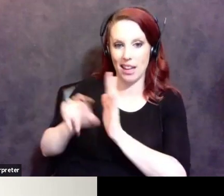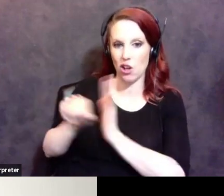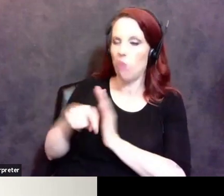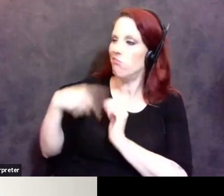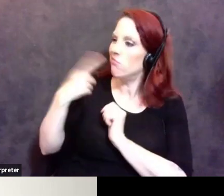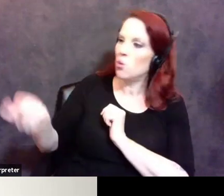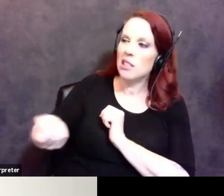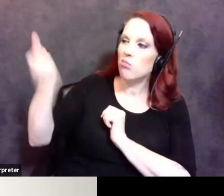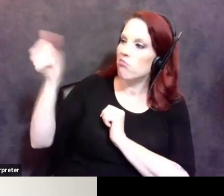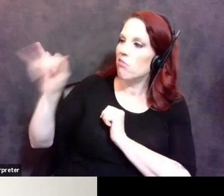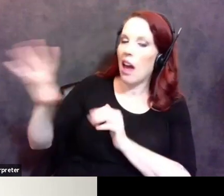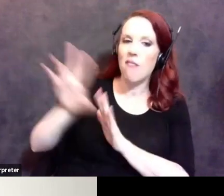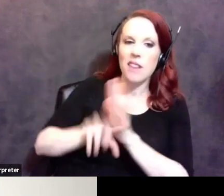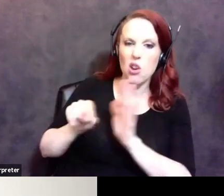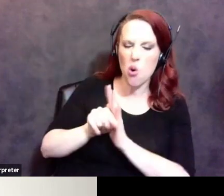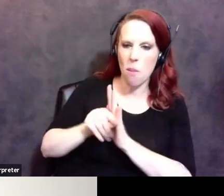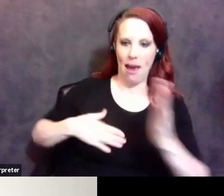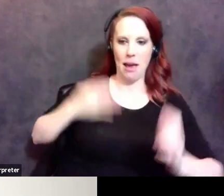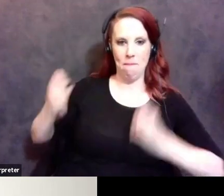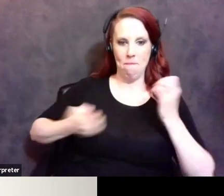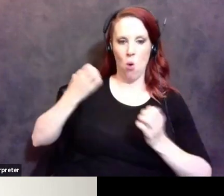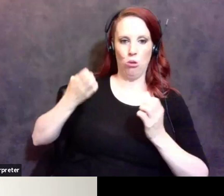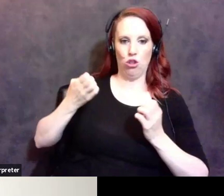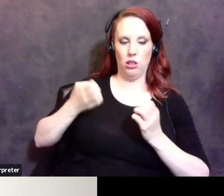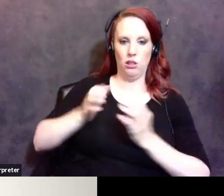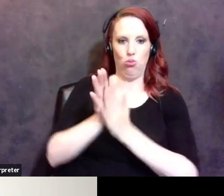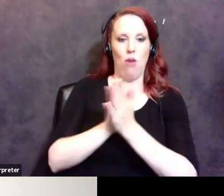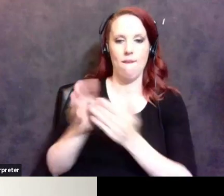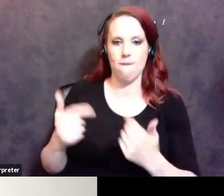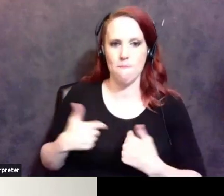a very emotions driven place of something I didn't like. When the message of the video